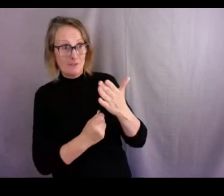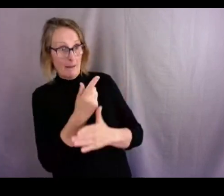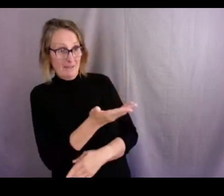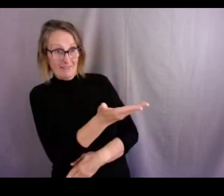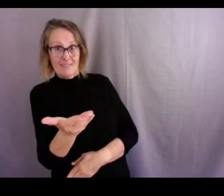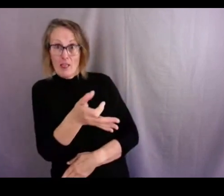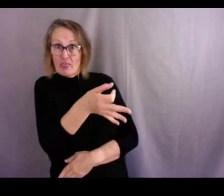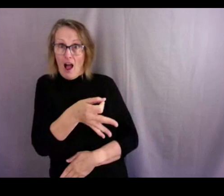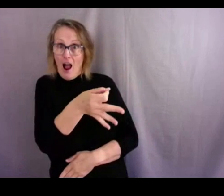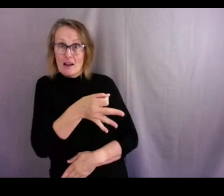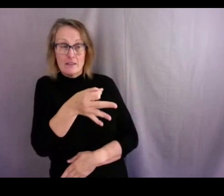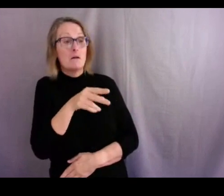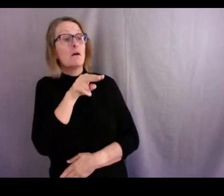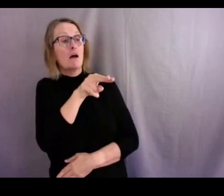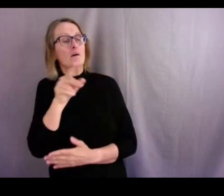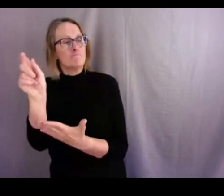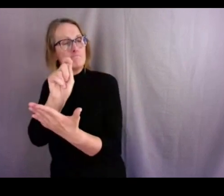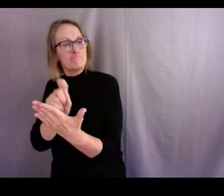in multiple senses.